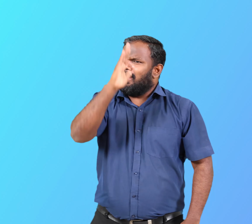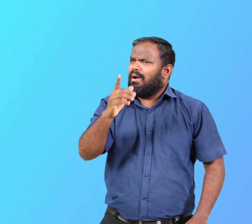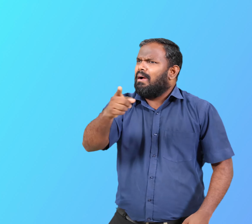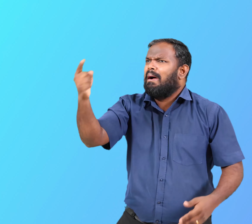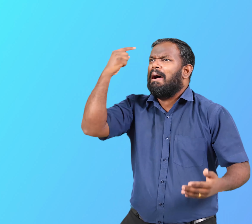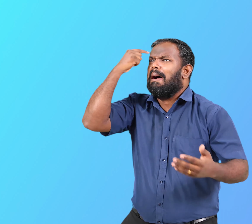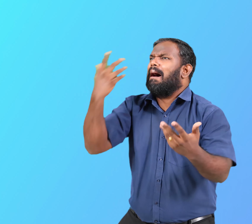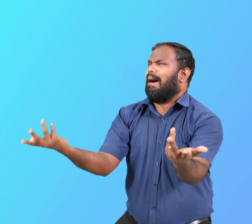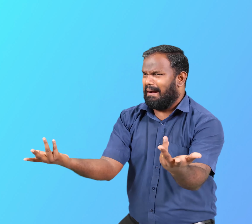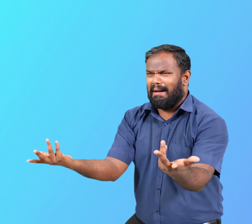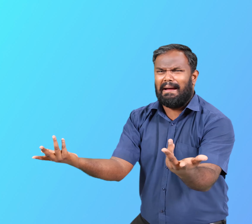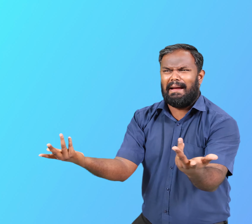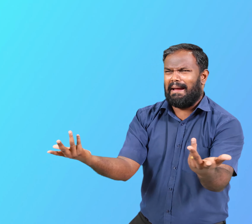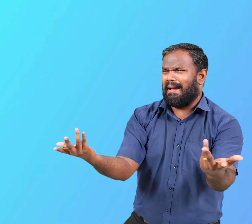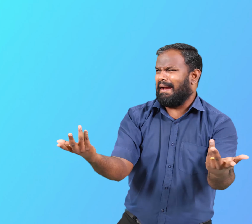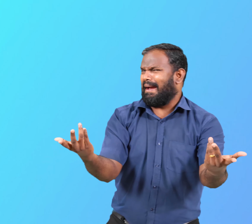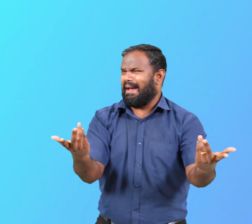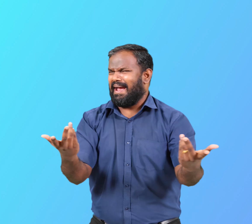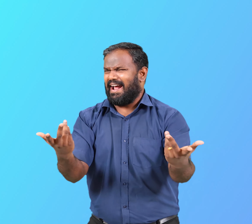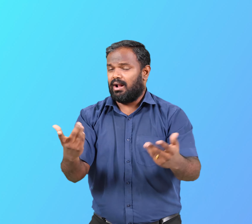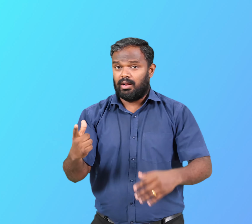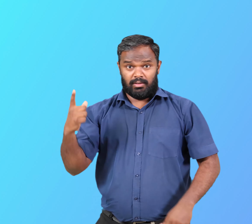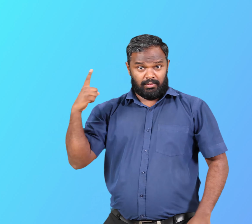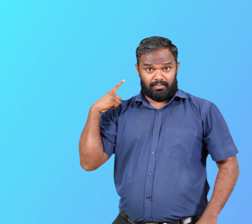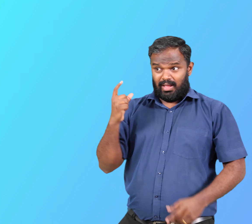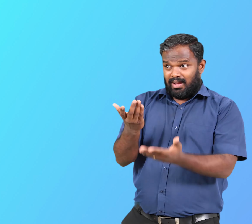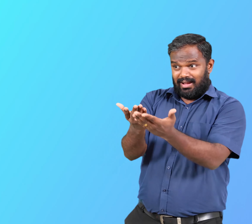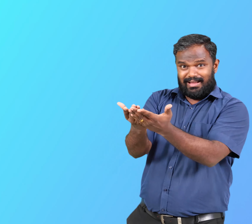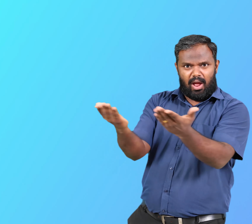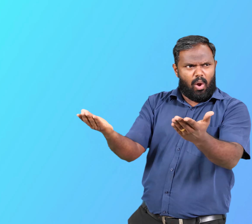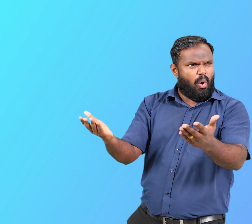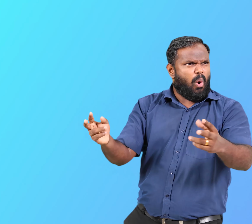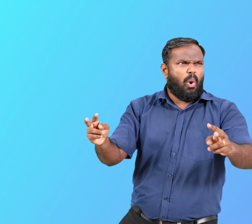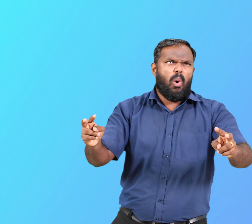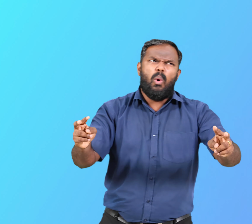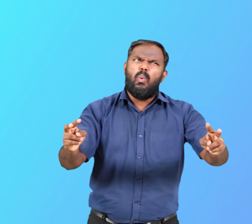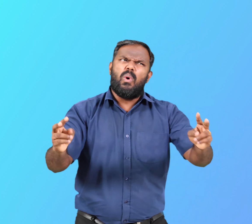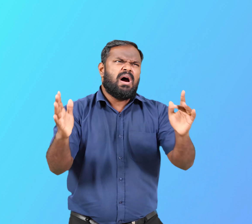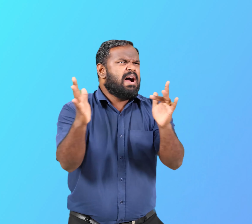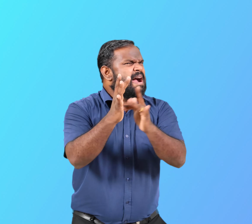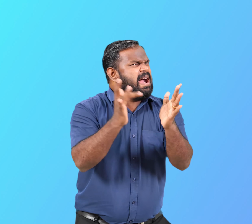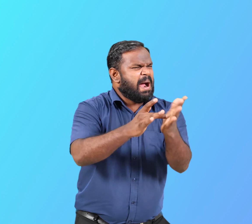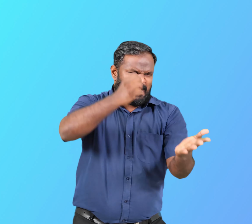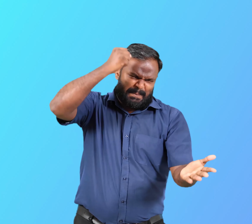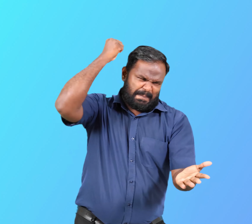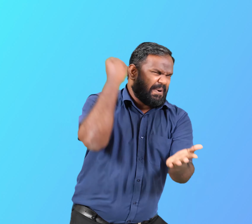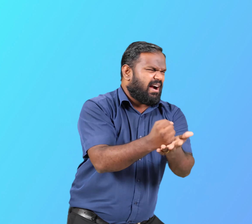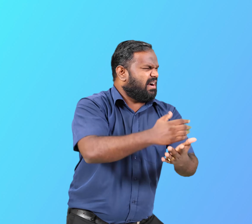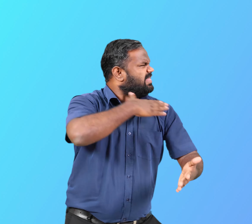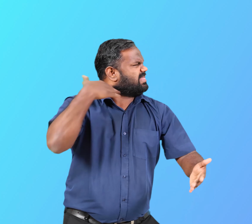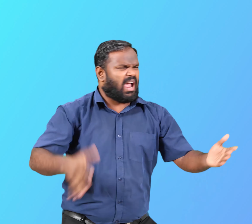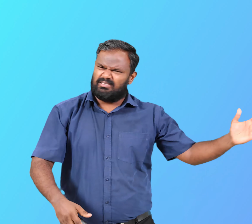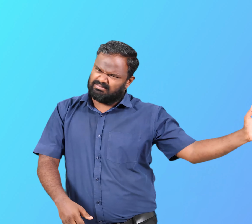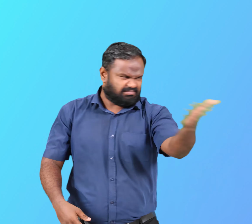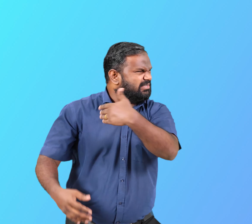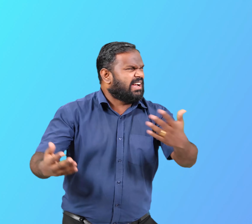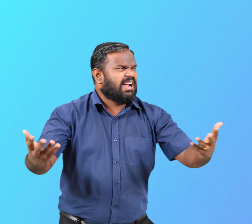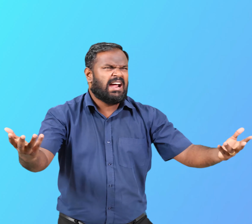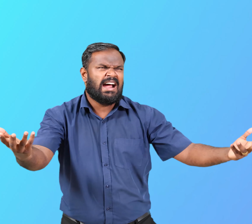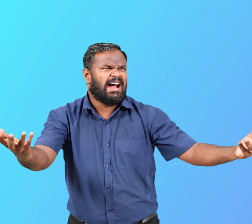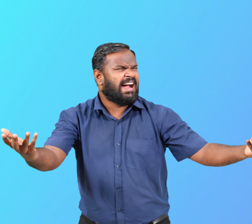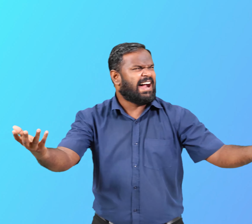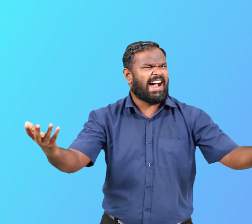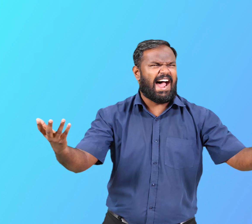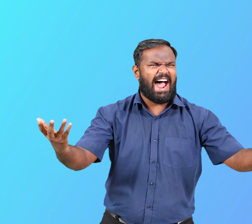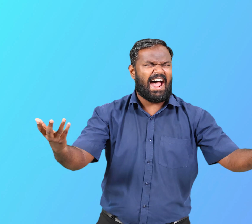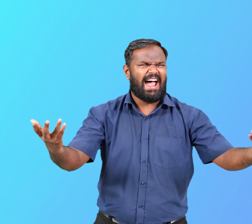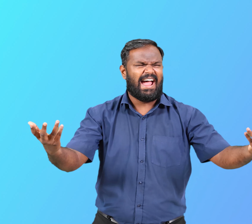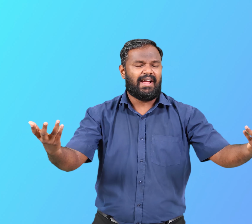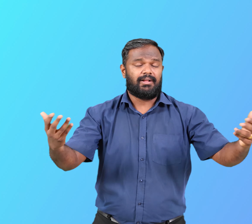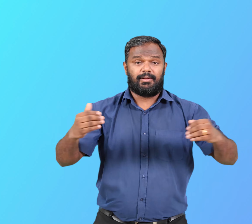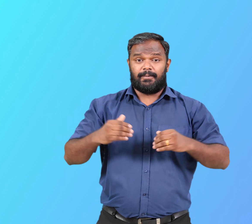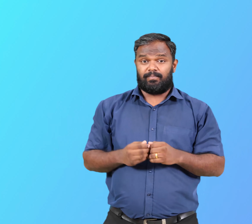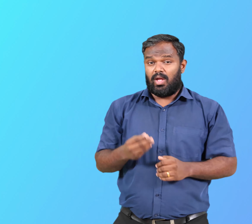What do you think?” The leaders answered, “He is guilty, and he must die.”